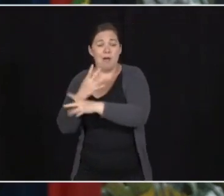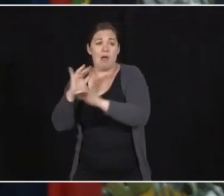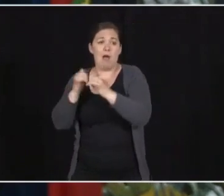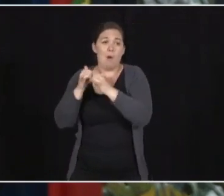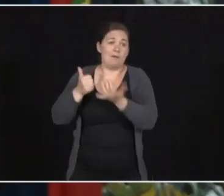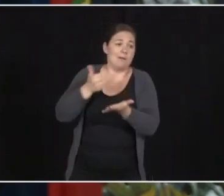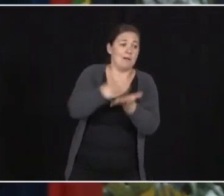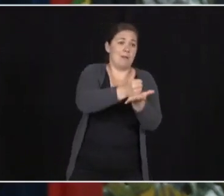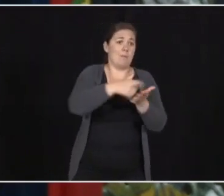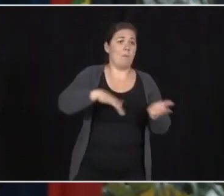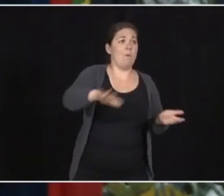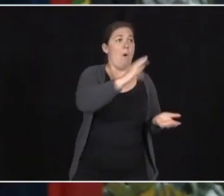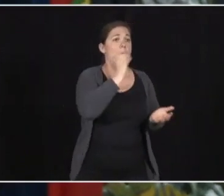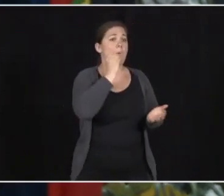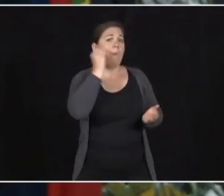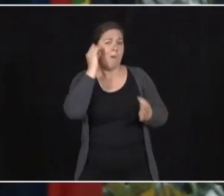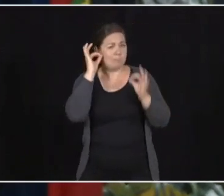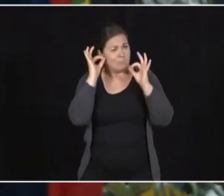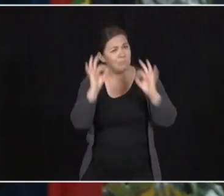But this is an ongoing issue.